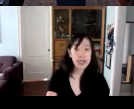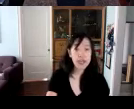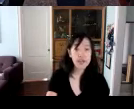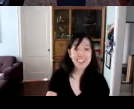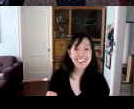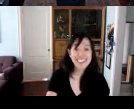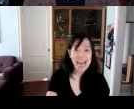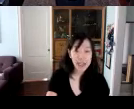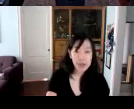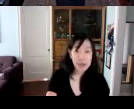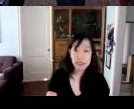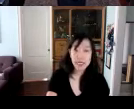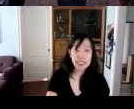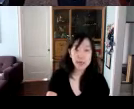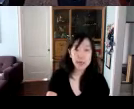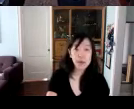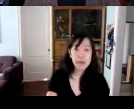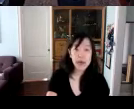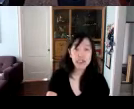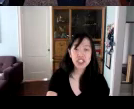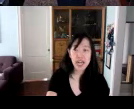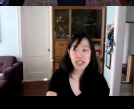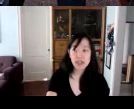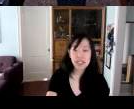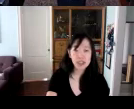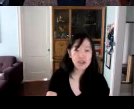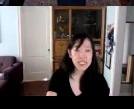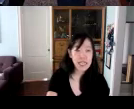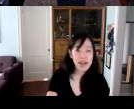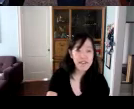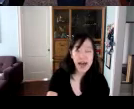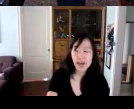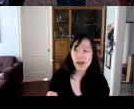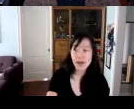interface is accurate because we will mail the checks to the address on file